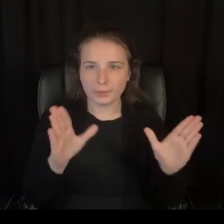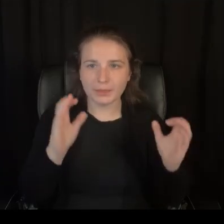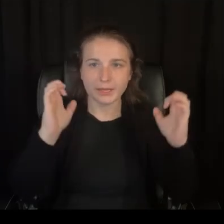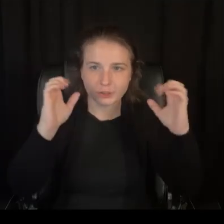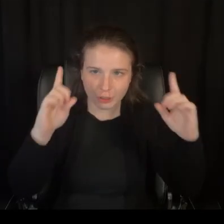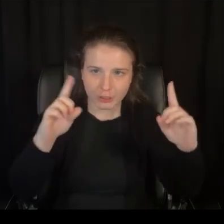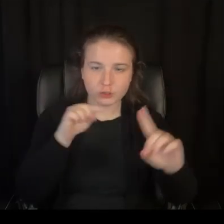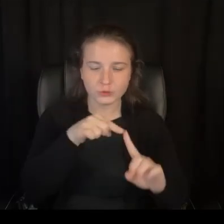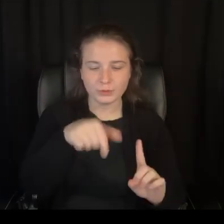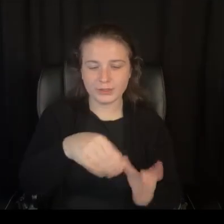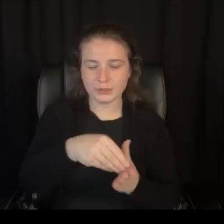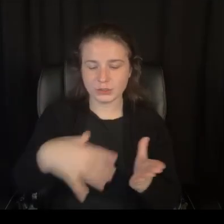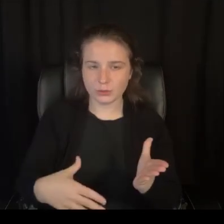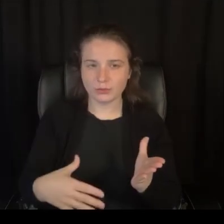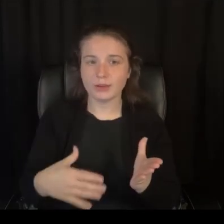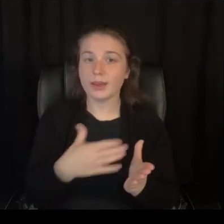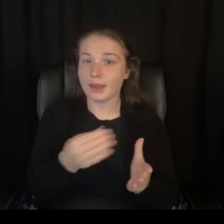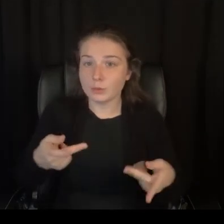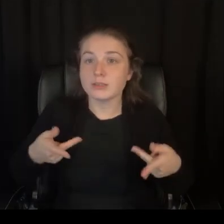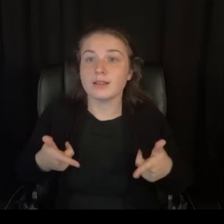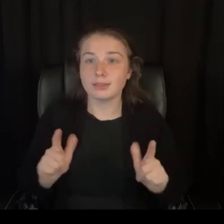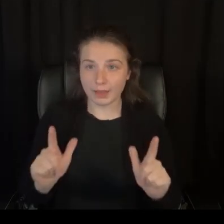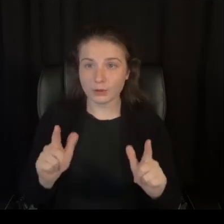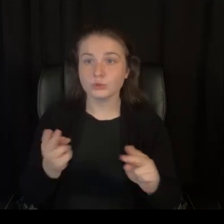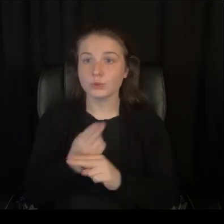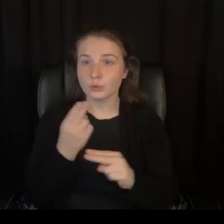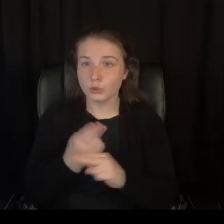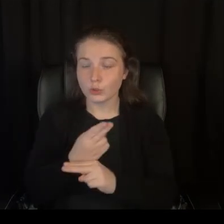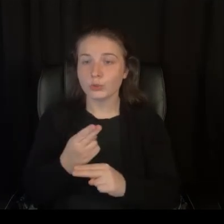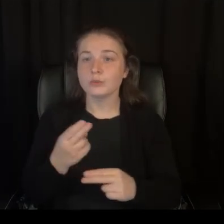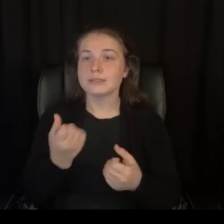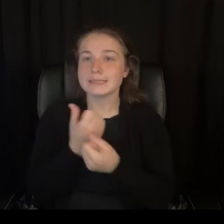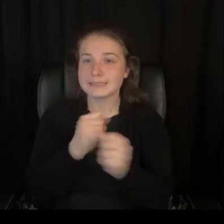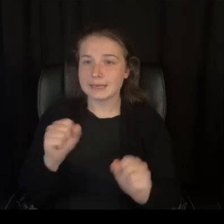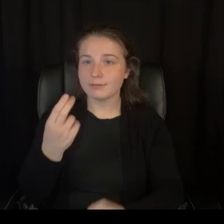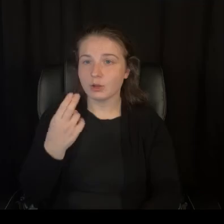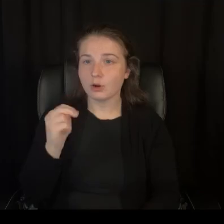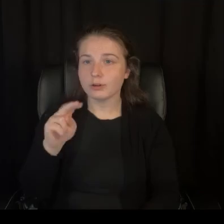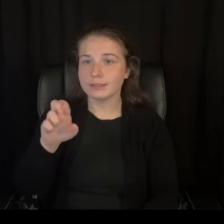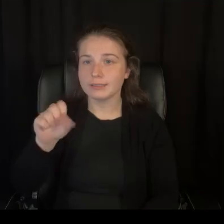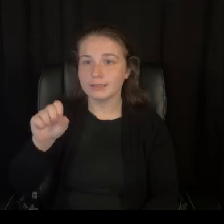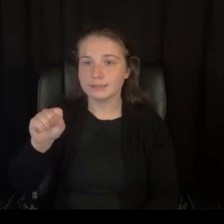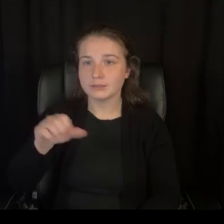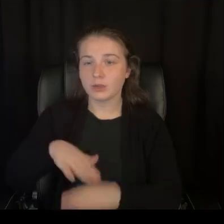the student and was permitted to use a safety harness on a student who had